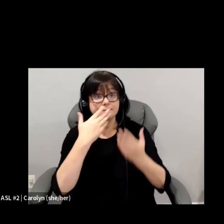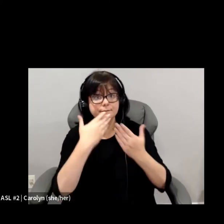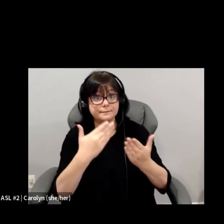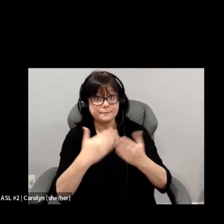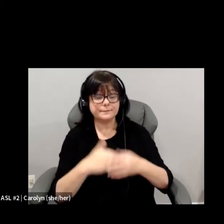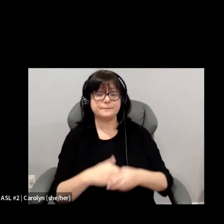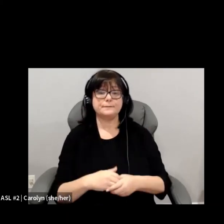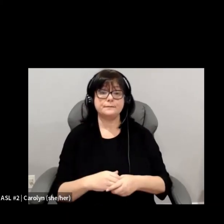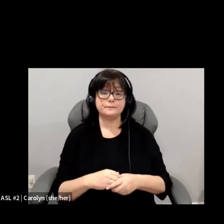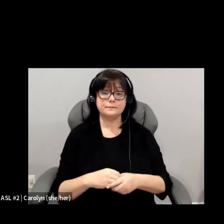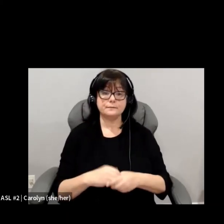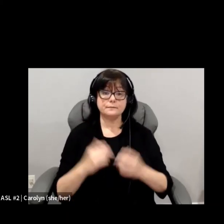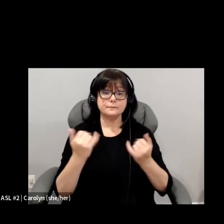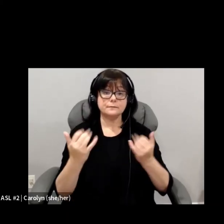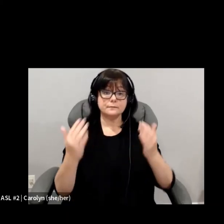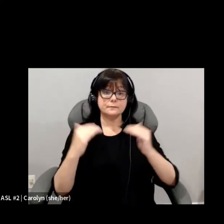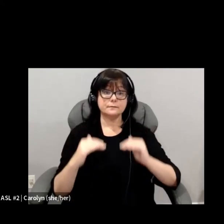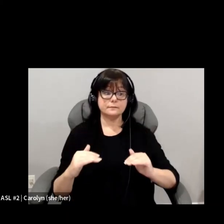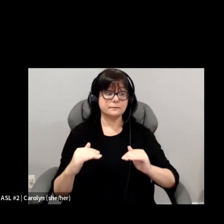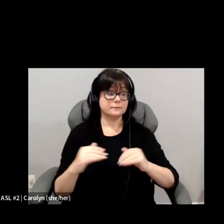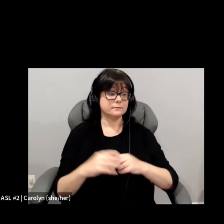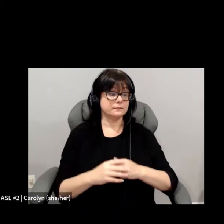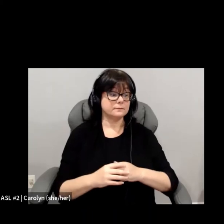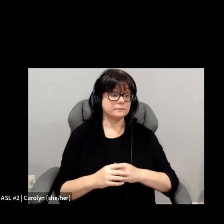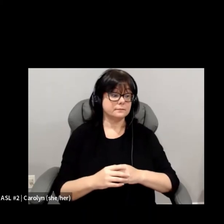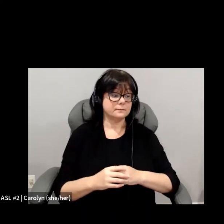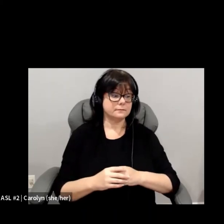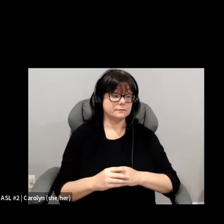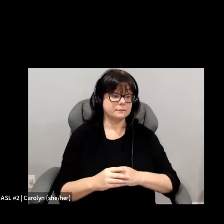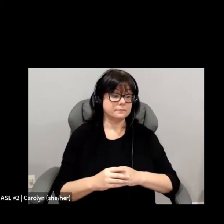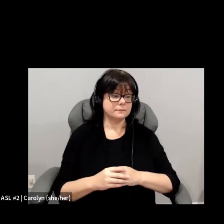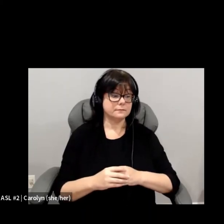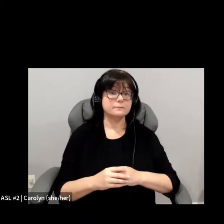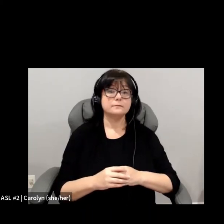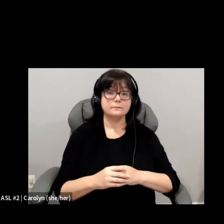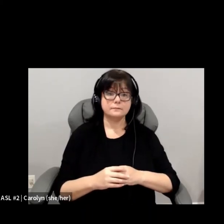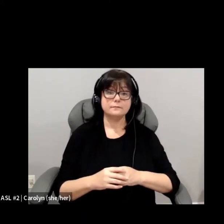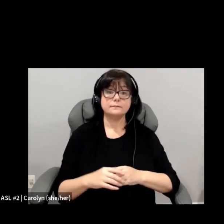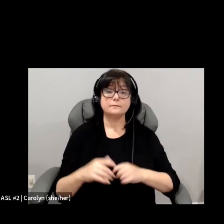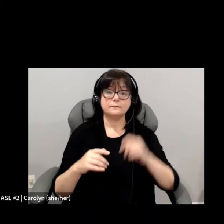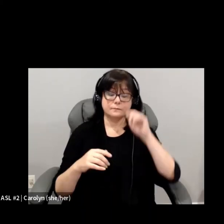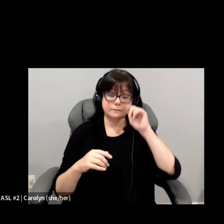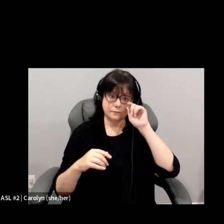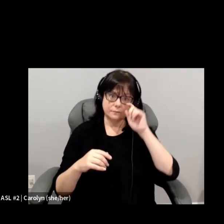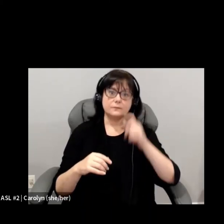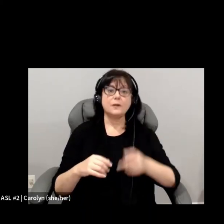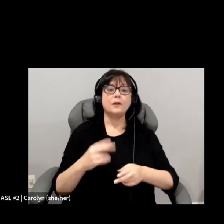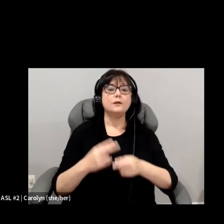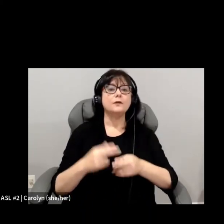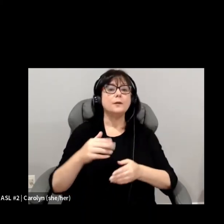THAT NOW BRINGS US TO NOMINATING COMMITTEE REPORT.